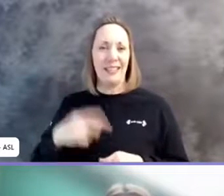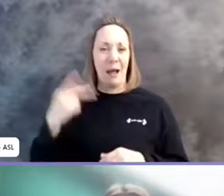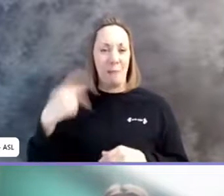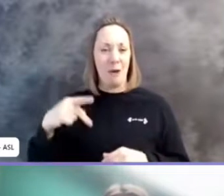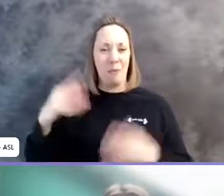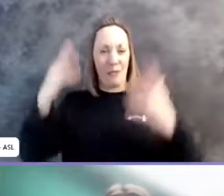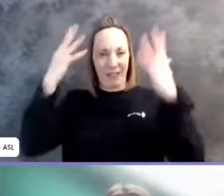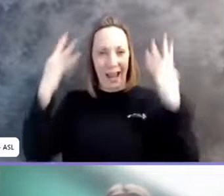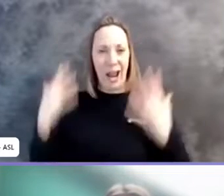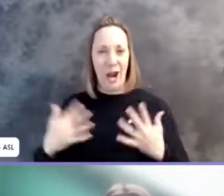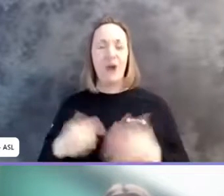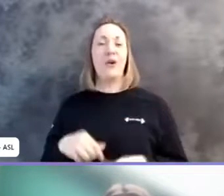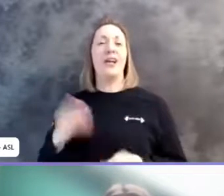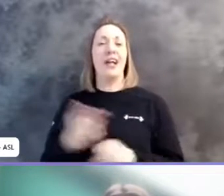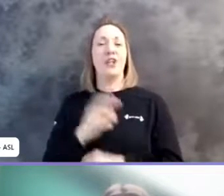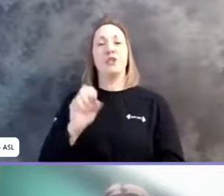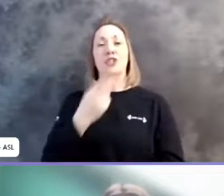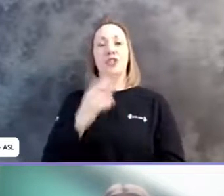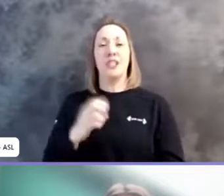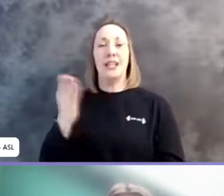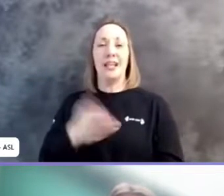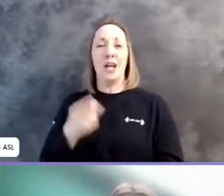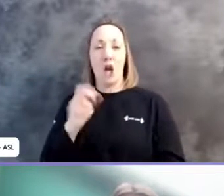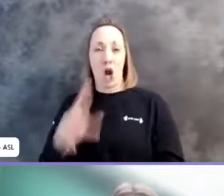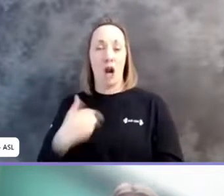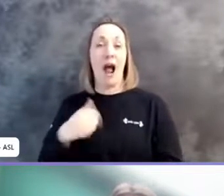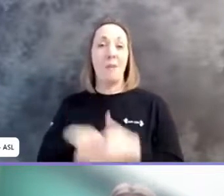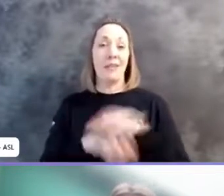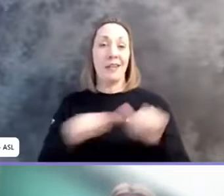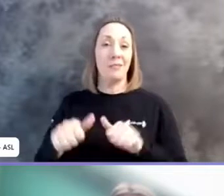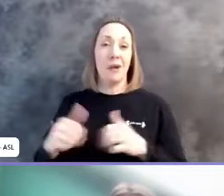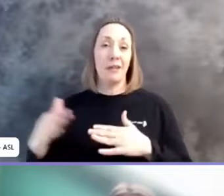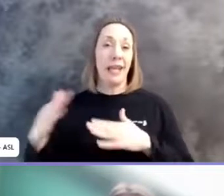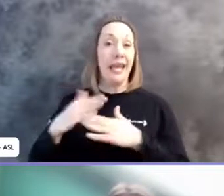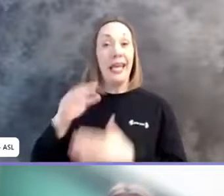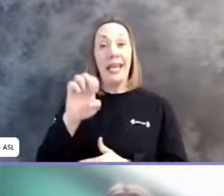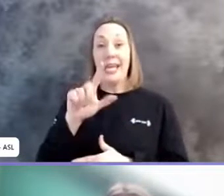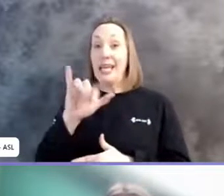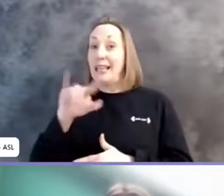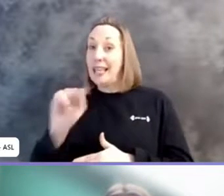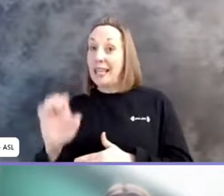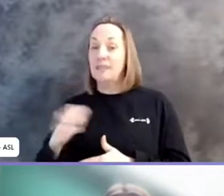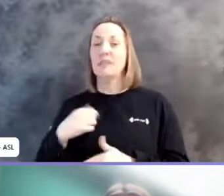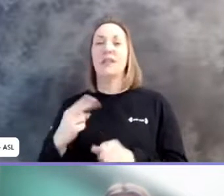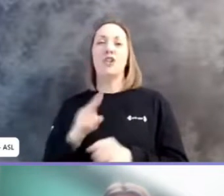Portlock a white woman in her early 30s come out purple hair and purple glasses, and